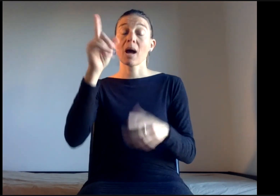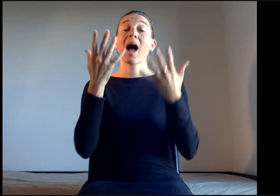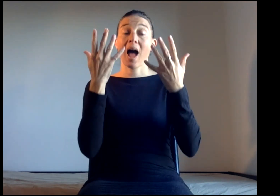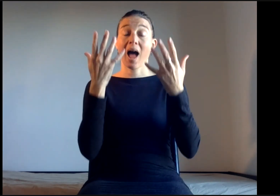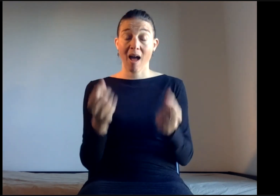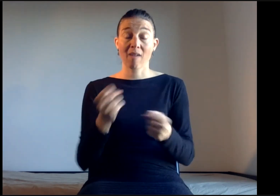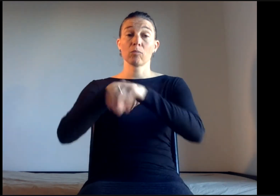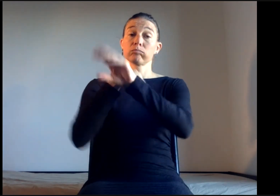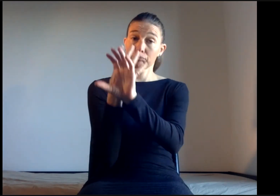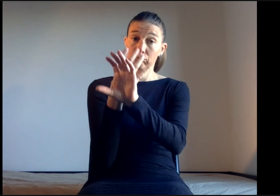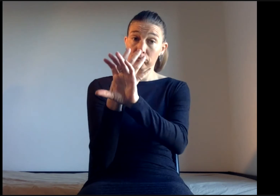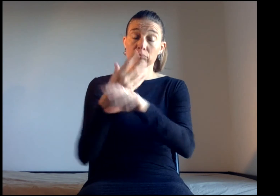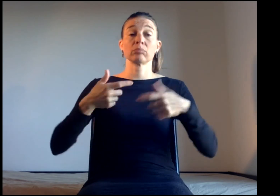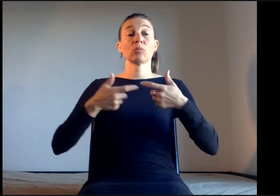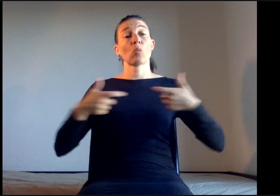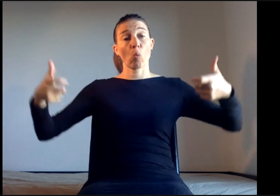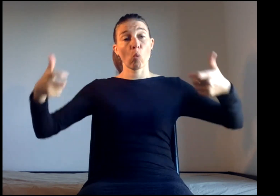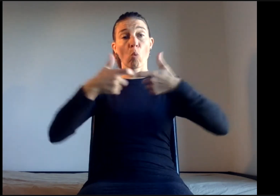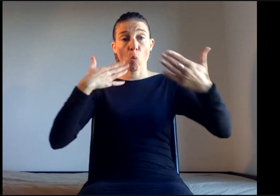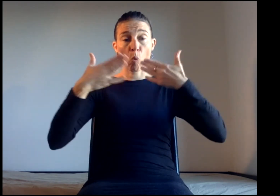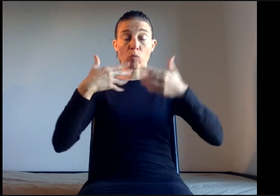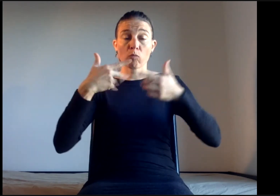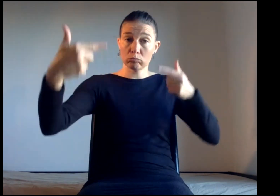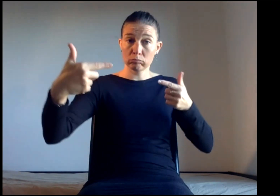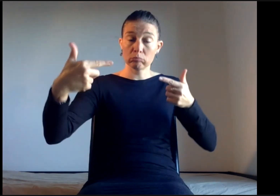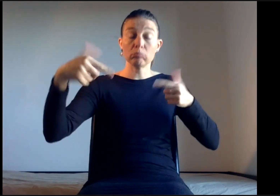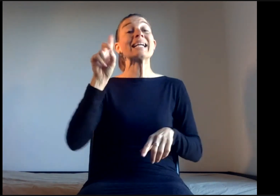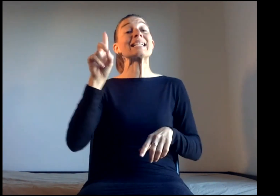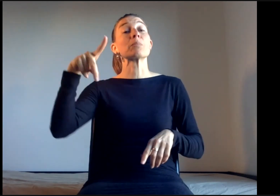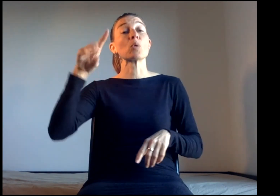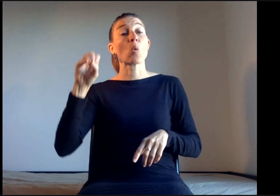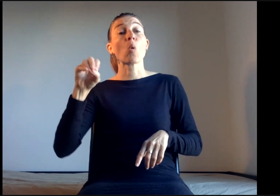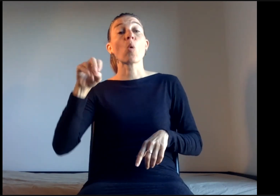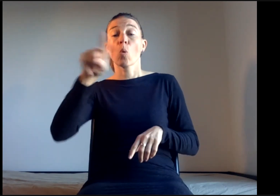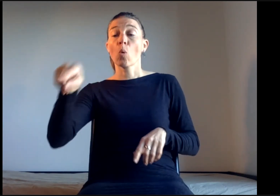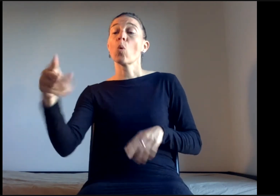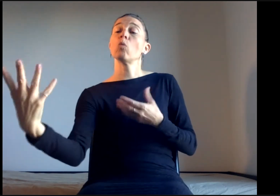During the COVID-19 crisis, the Czech National Council managed